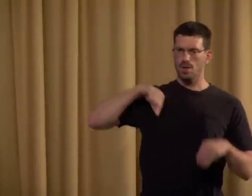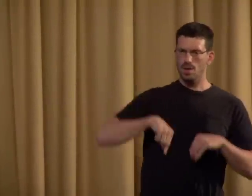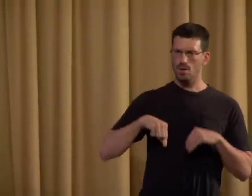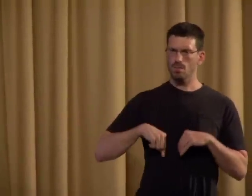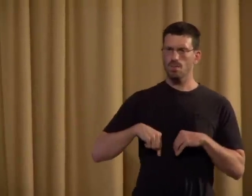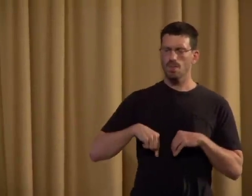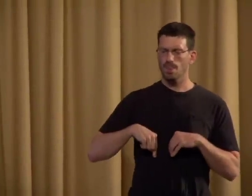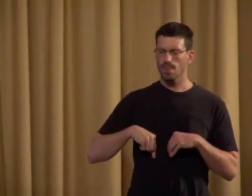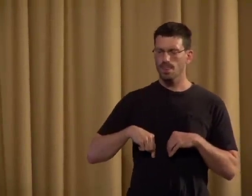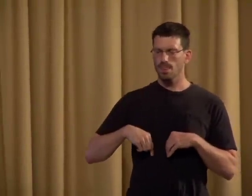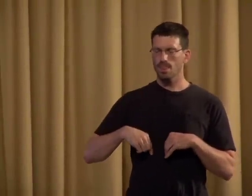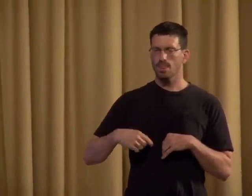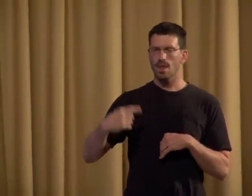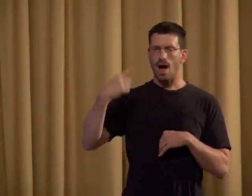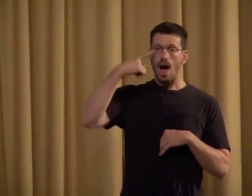Normally we think: My eye is here. I, Josh, am somewhere behind the eye. And color is way over there.